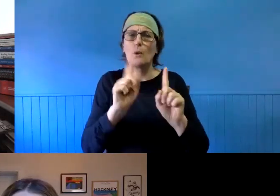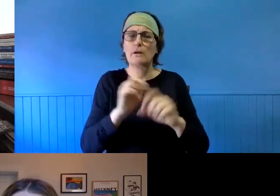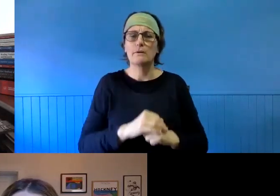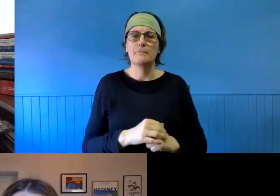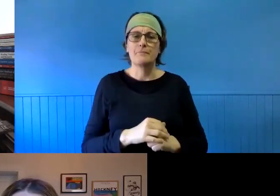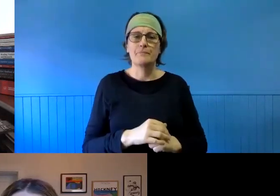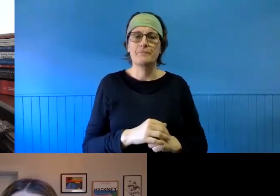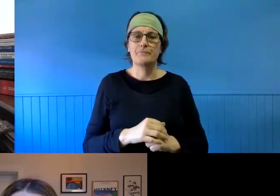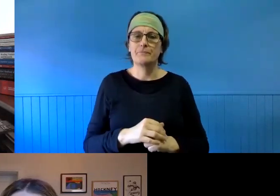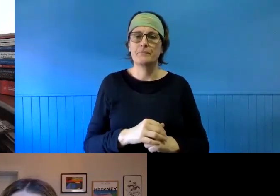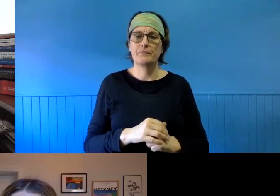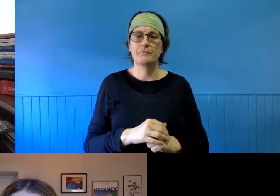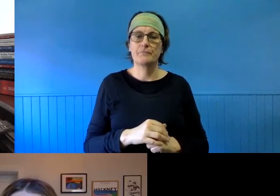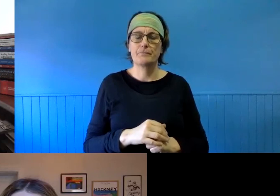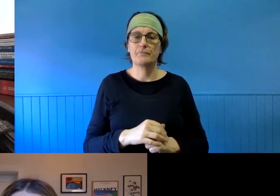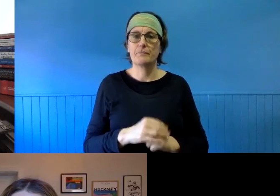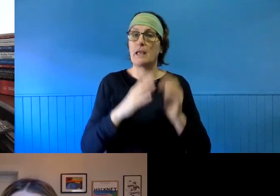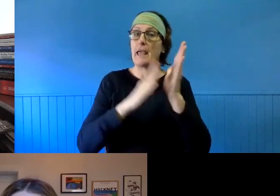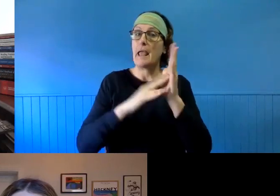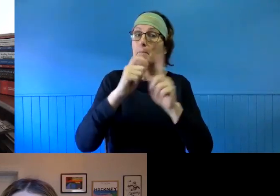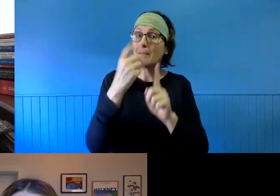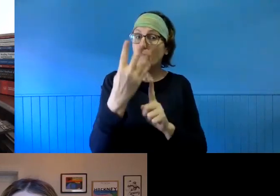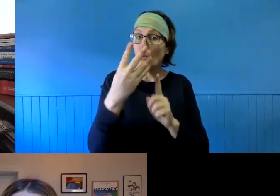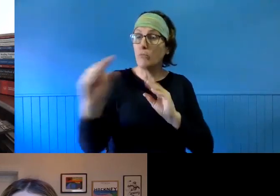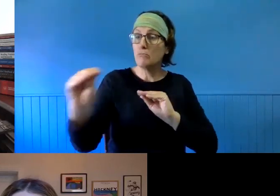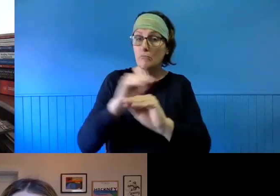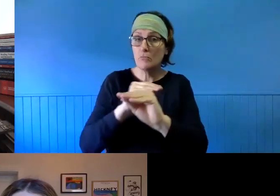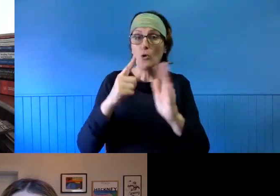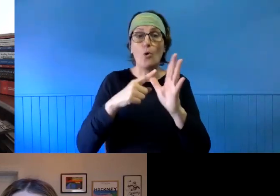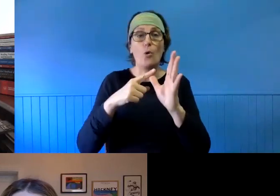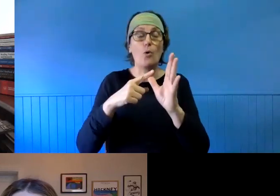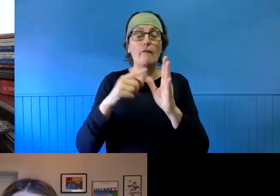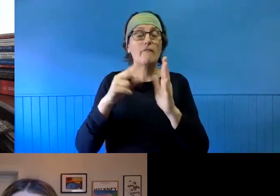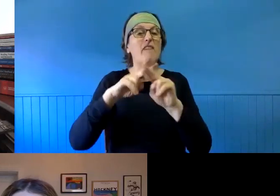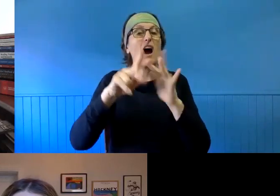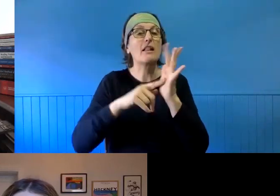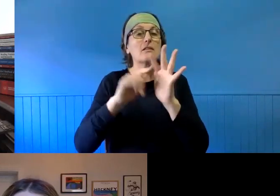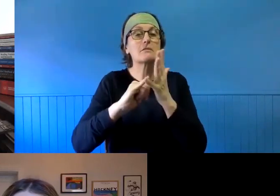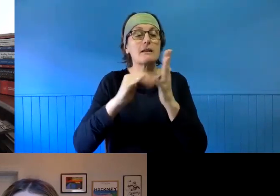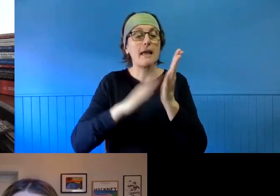do exchanges of mp4s or alf files and second them to the producer and